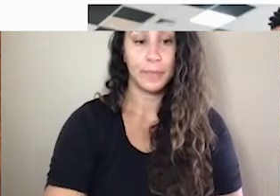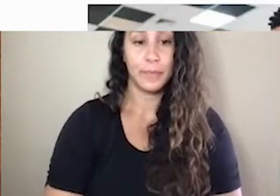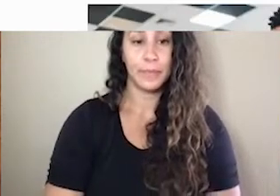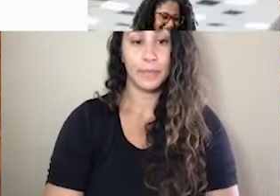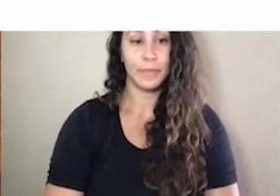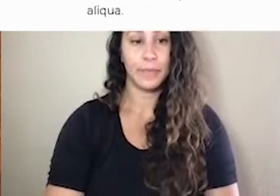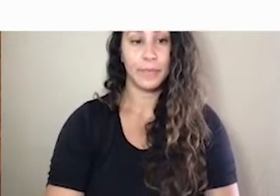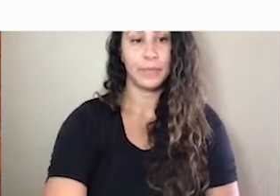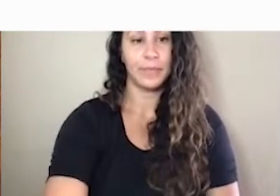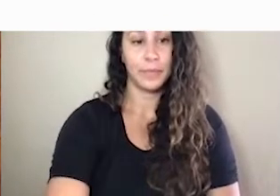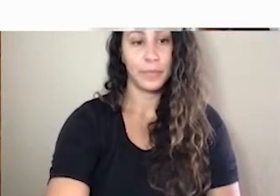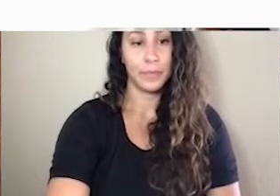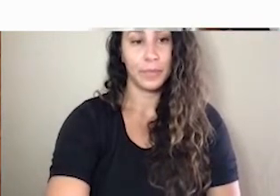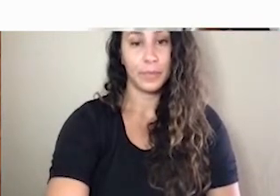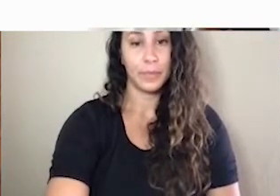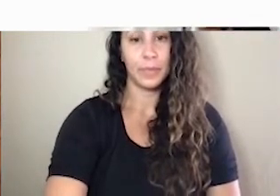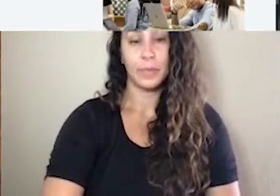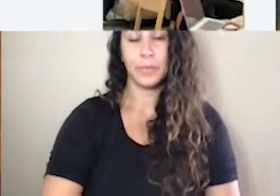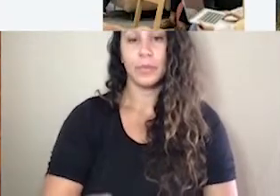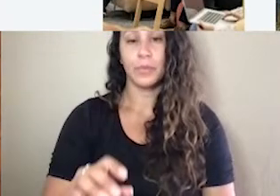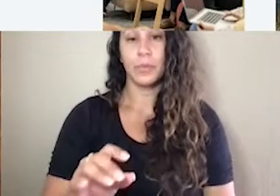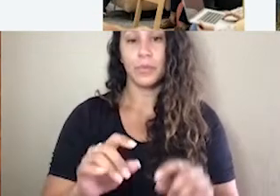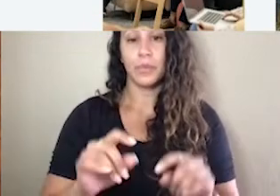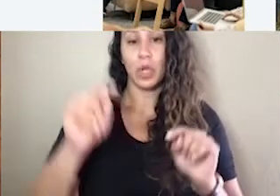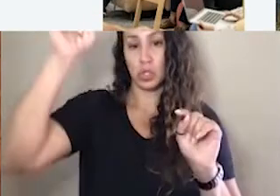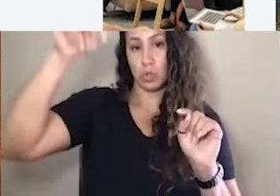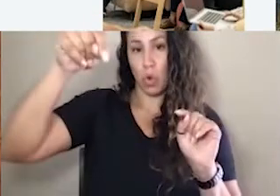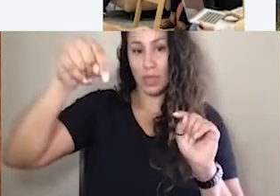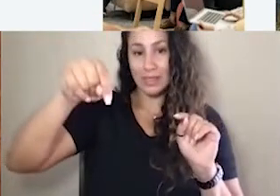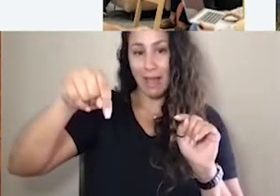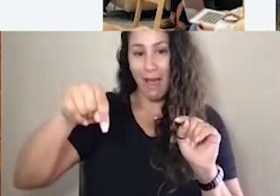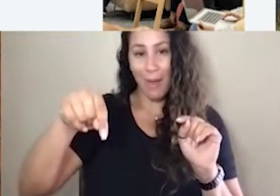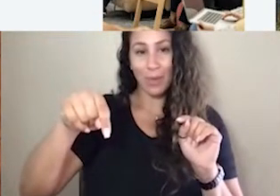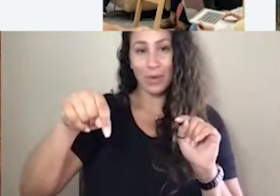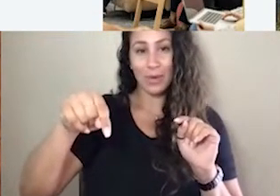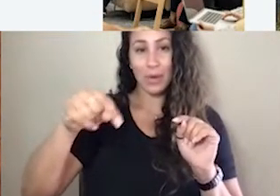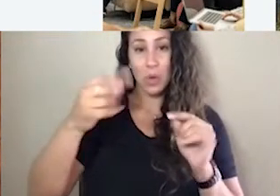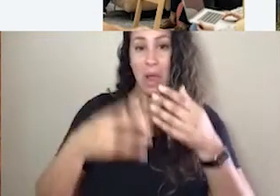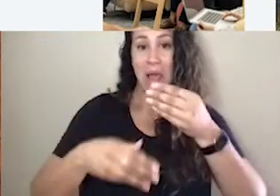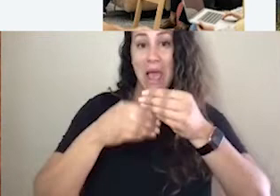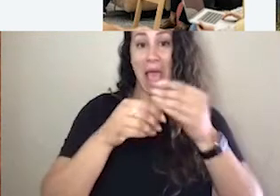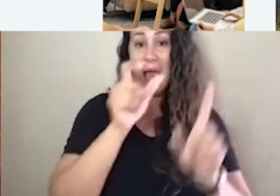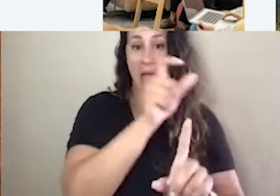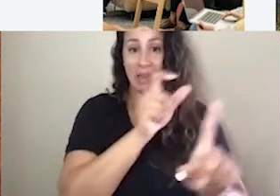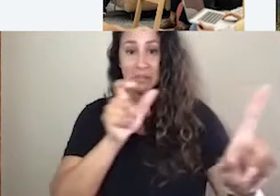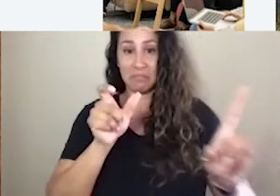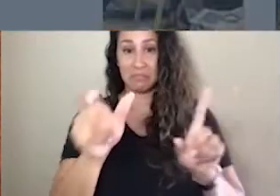LET'S SAY I WANT TO ADD THAT SECTION BETWEEN HERE. ALL I HAVE TO DO IS CLICK THIS BUTTON.